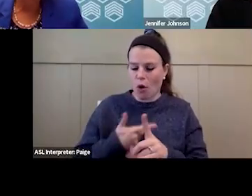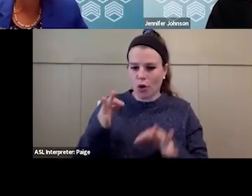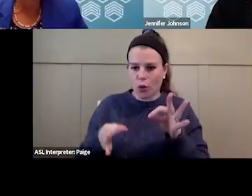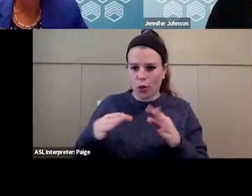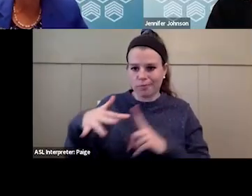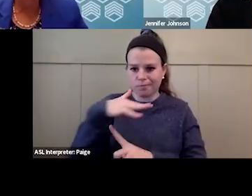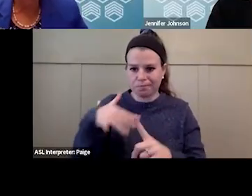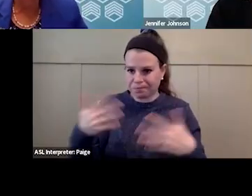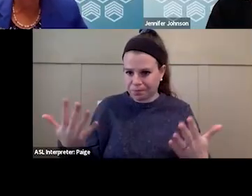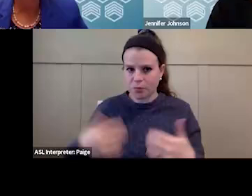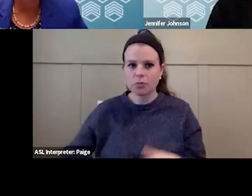Uh, the first one is the most important.